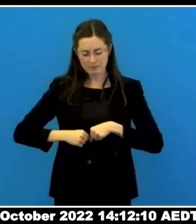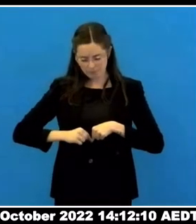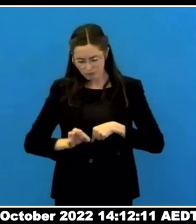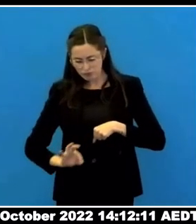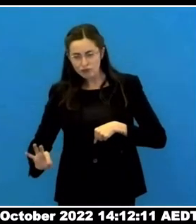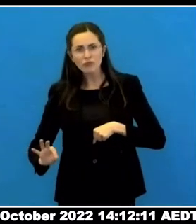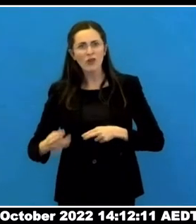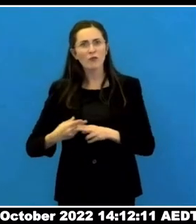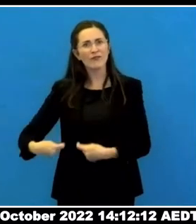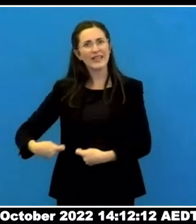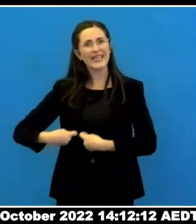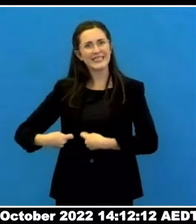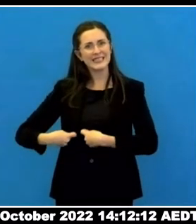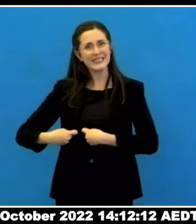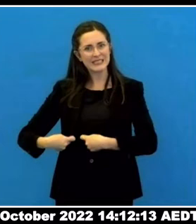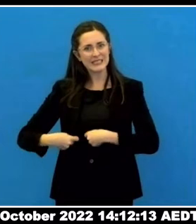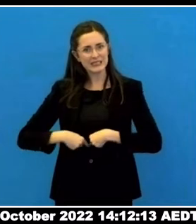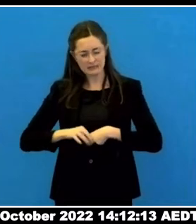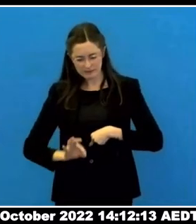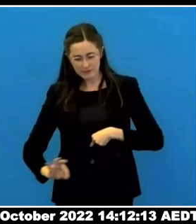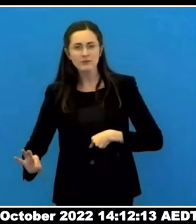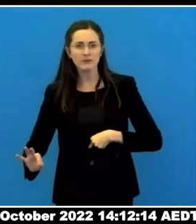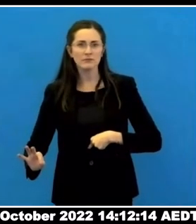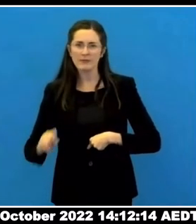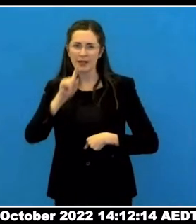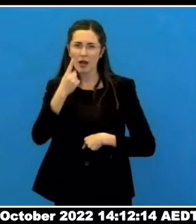when she was little so she can be fed through a tube.